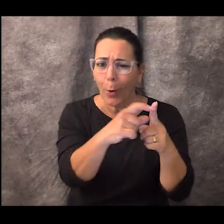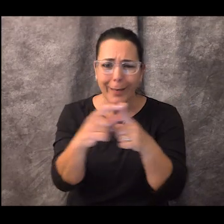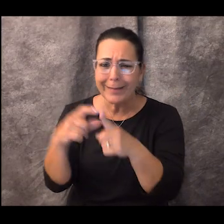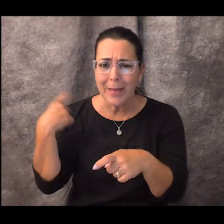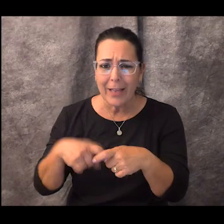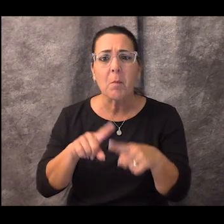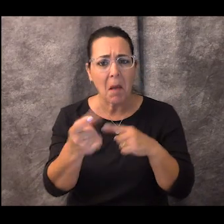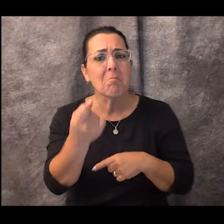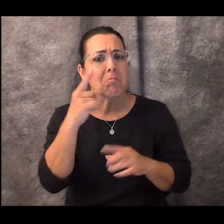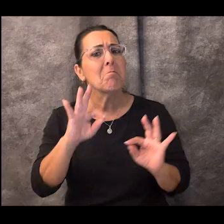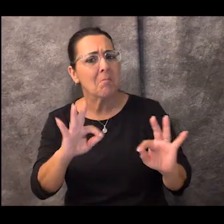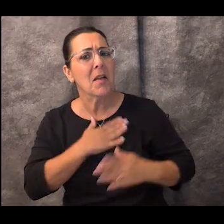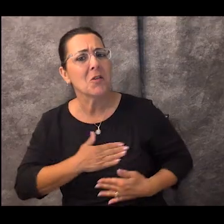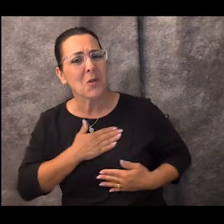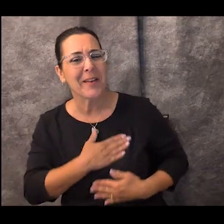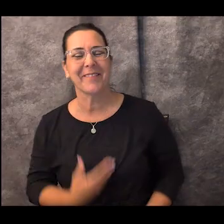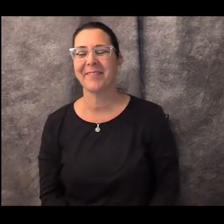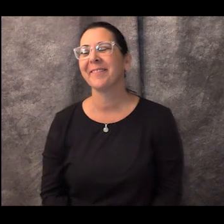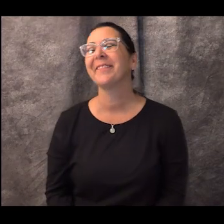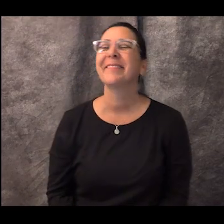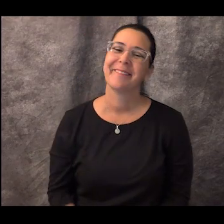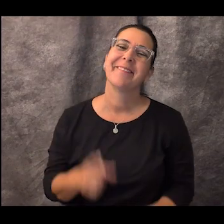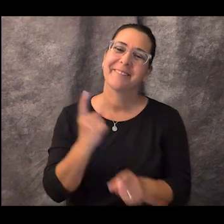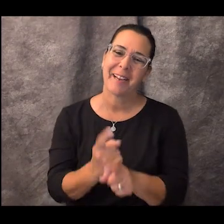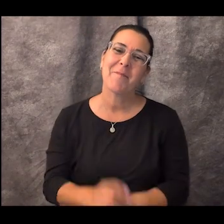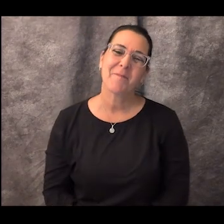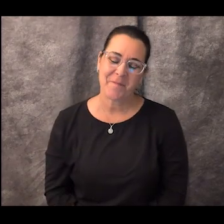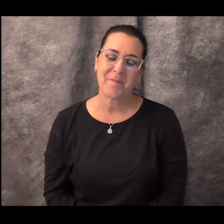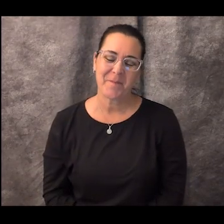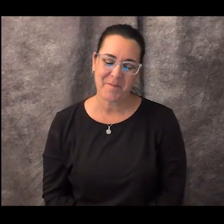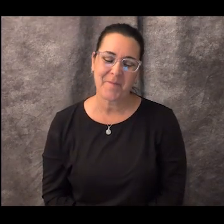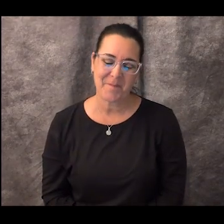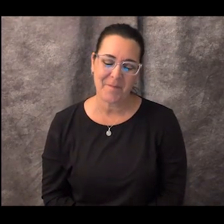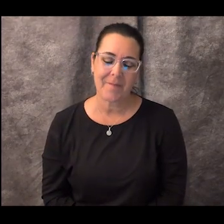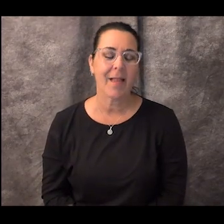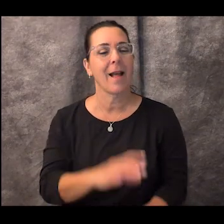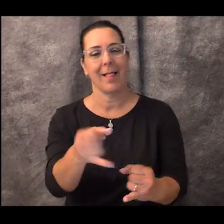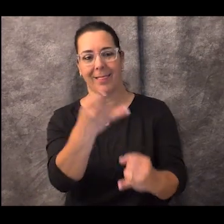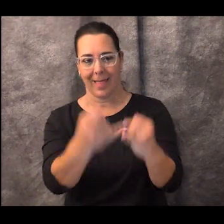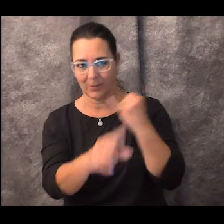(Eric) Exactly right. [Eric and Michelle laugh] That's exactly right. Okay, last question.